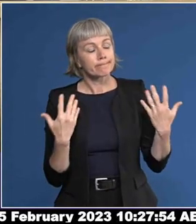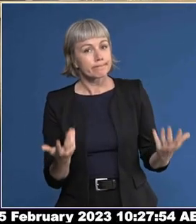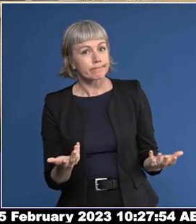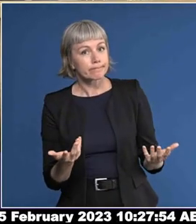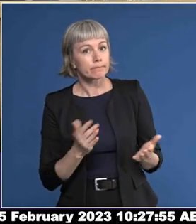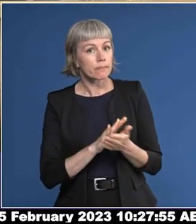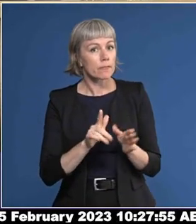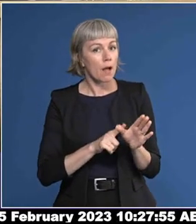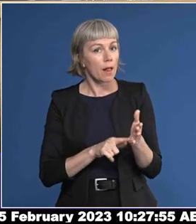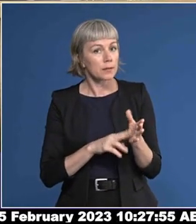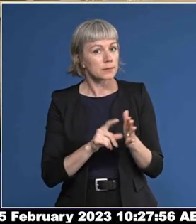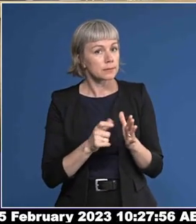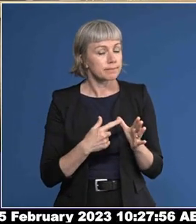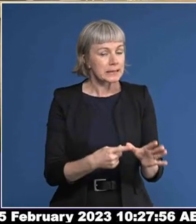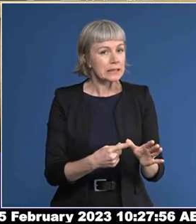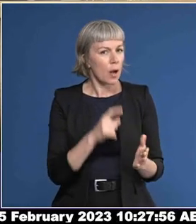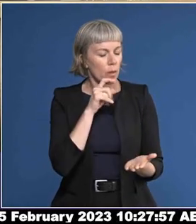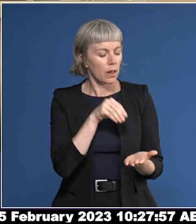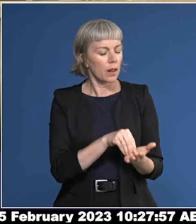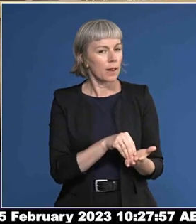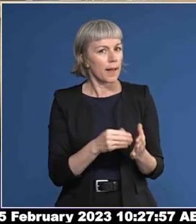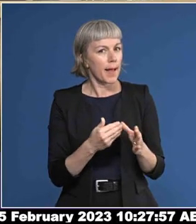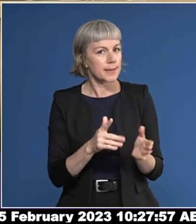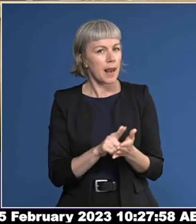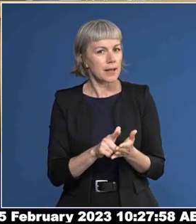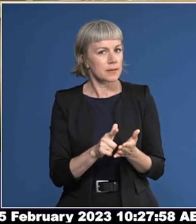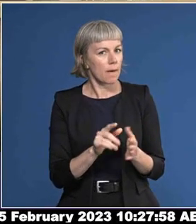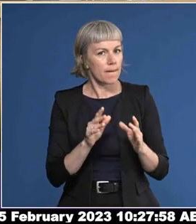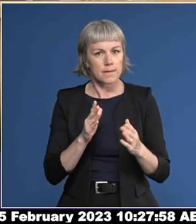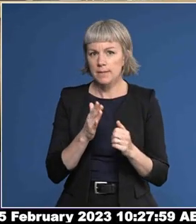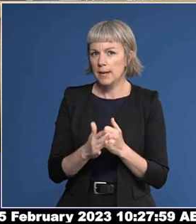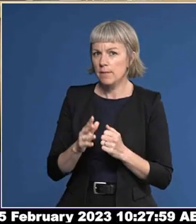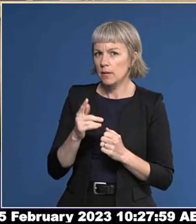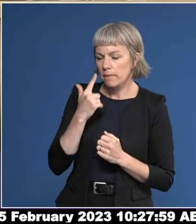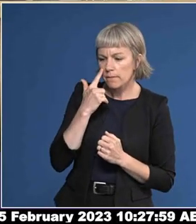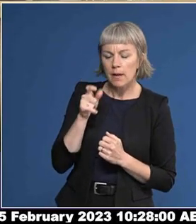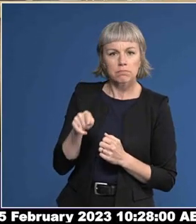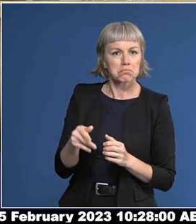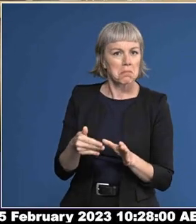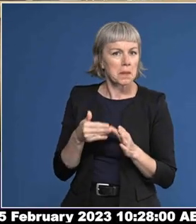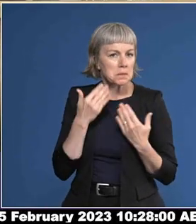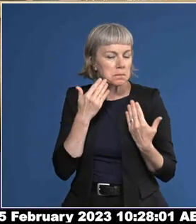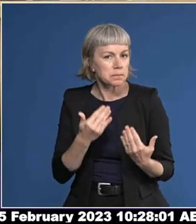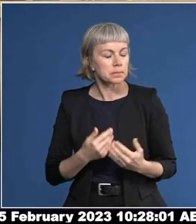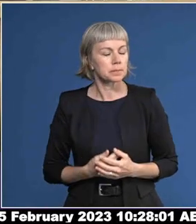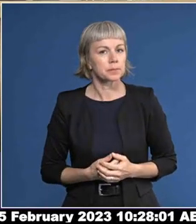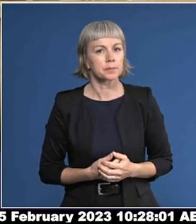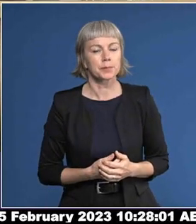take that on notice. I haven't inquired on that question. So, Ms Cattach?